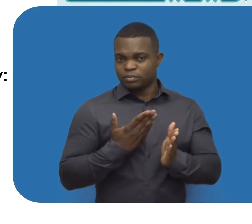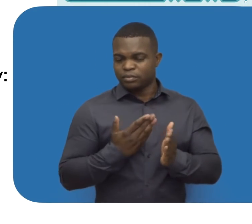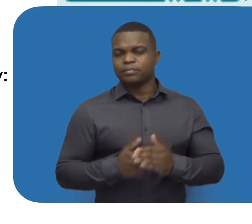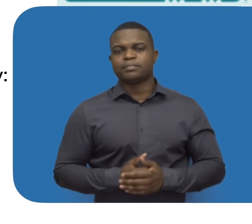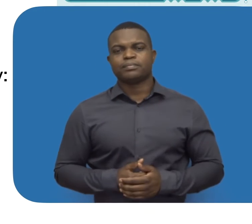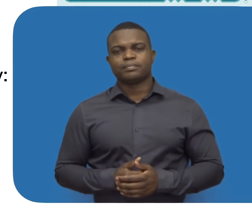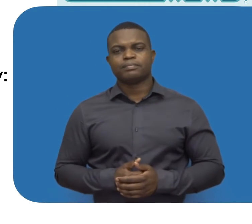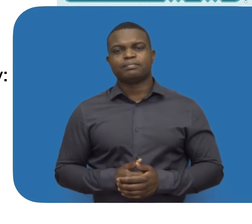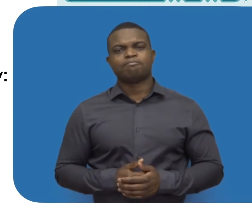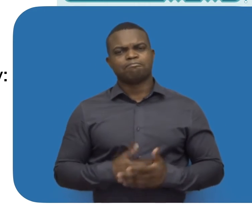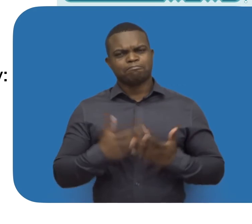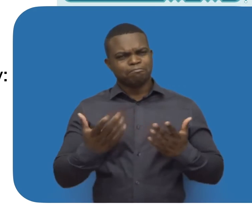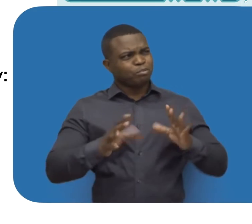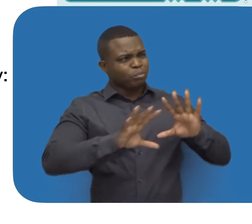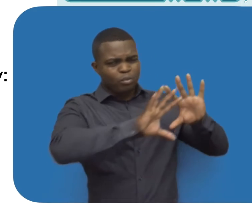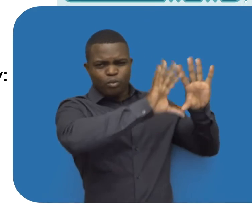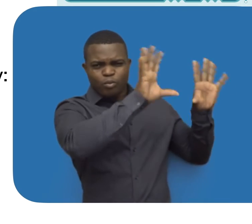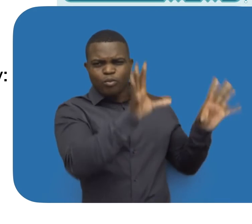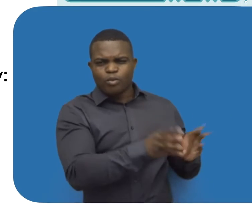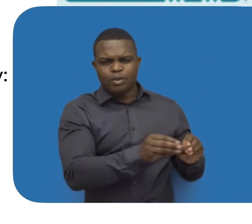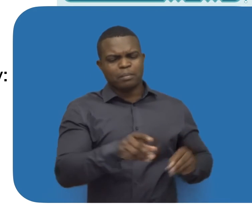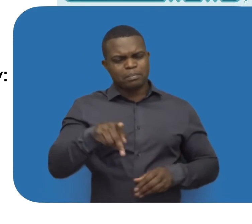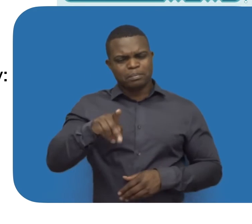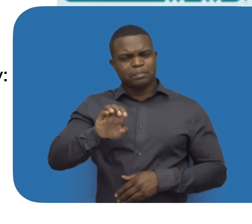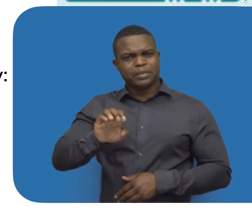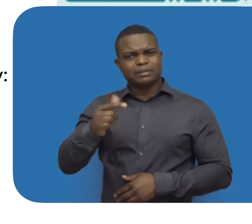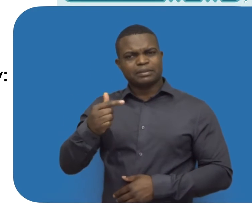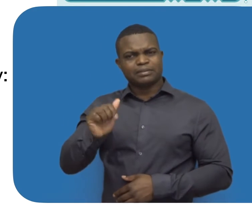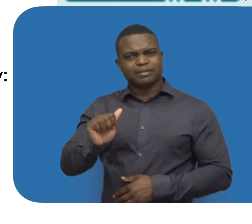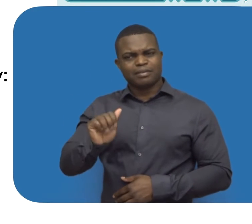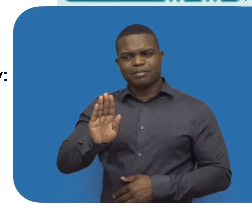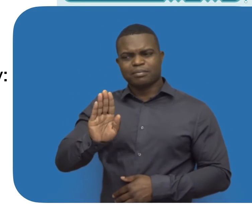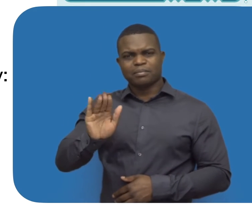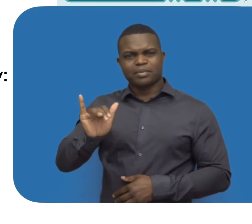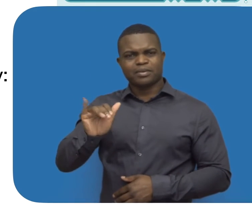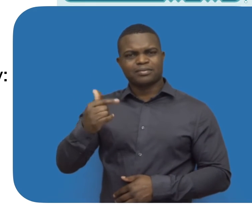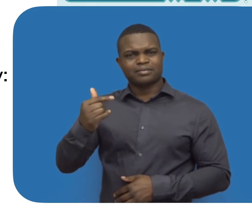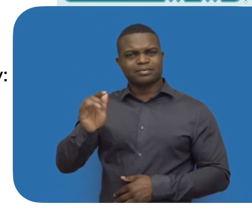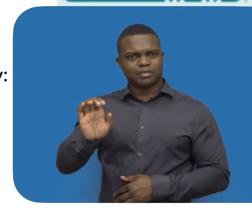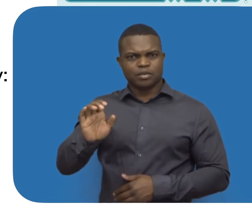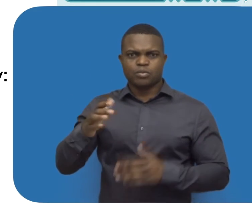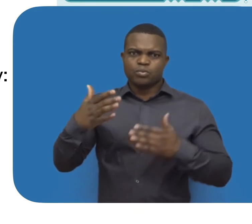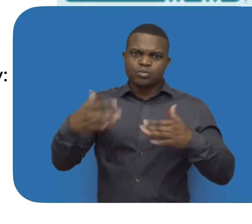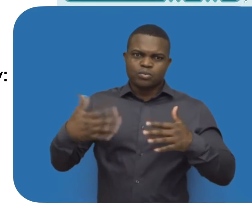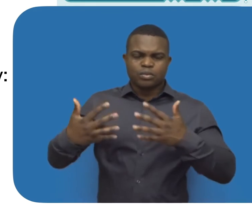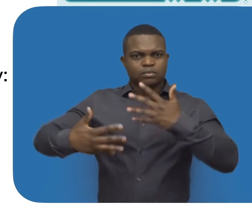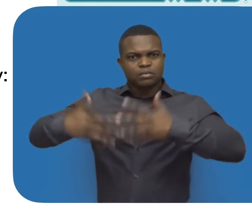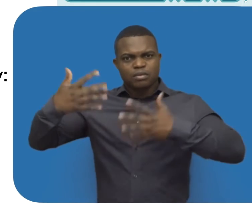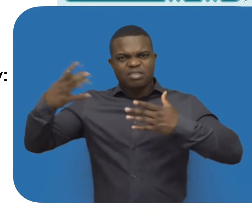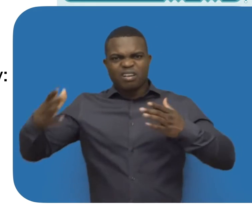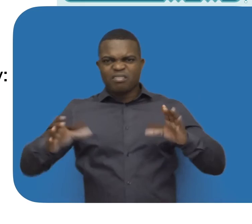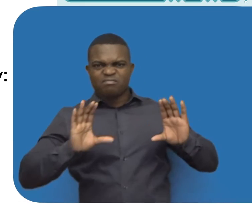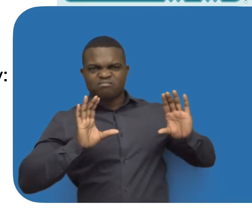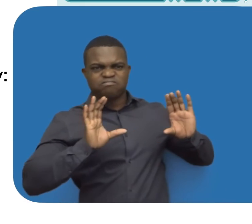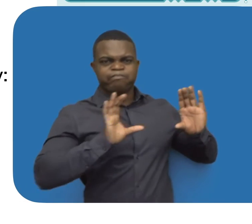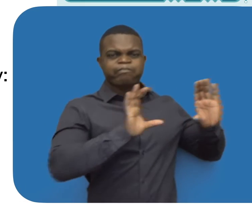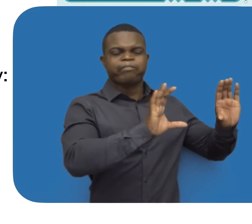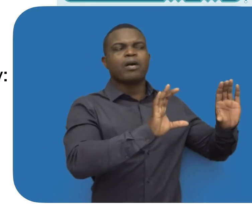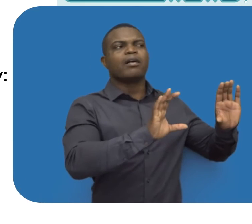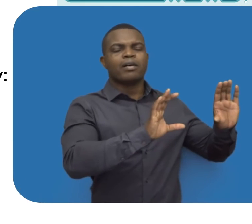That leaves us with a whole petabyte of data that needs to be securely backed up and archived, ideally following FAIR principles.